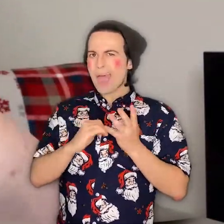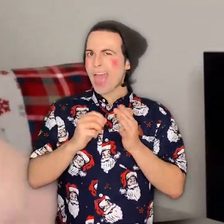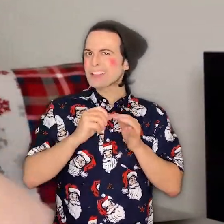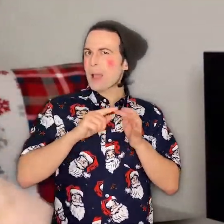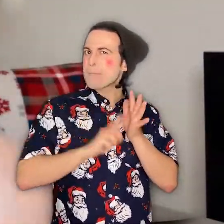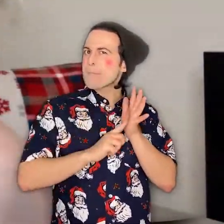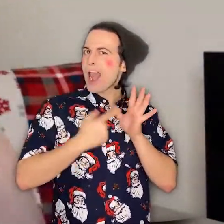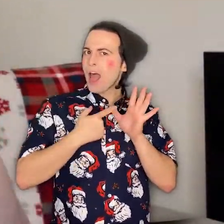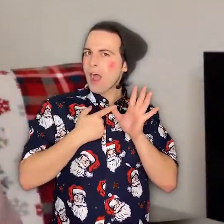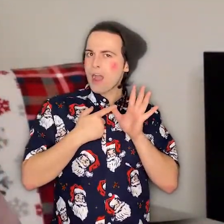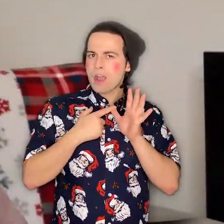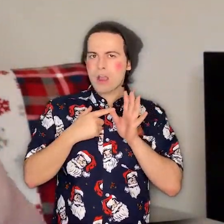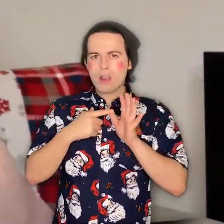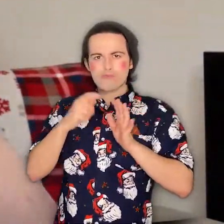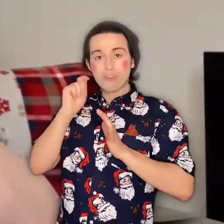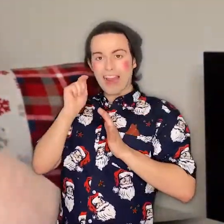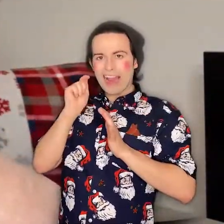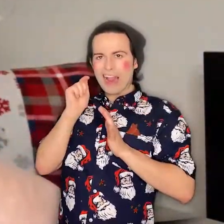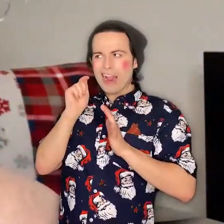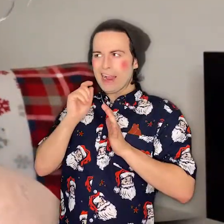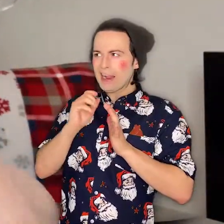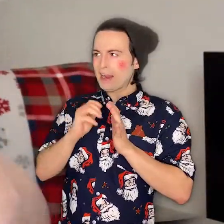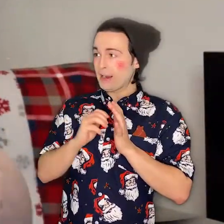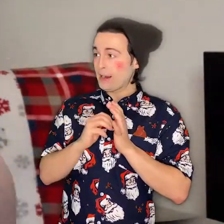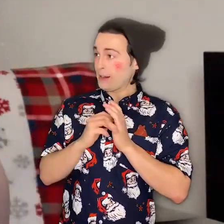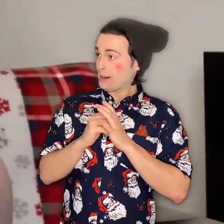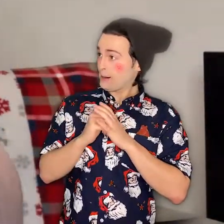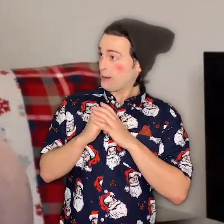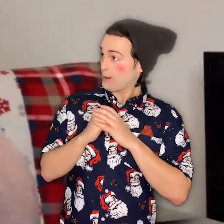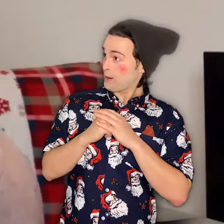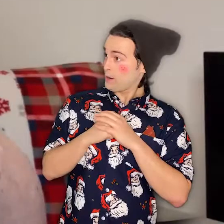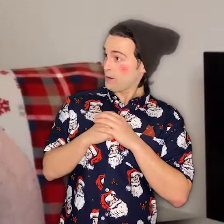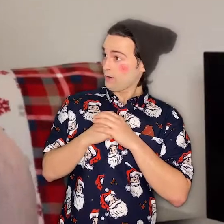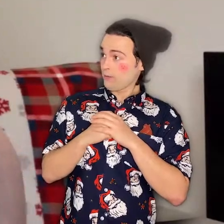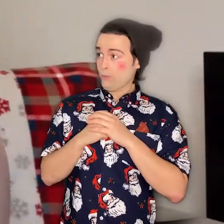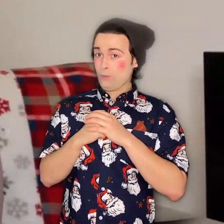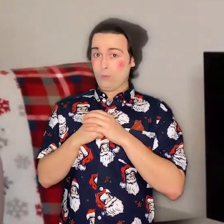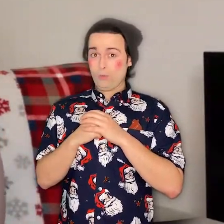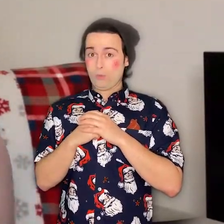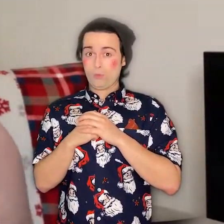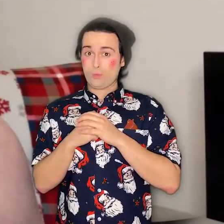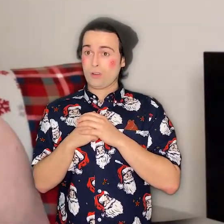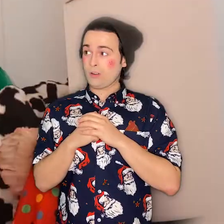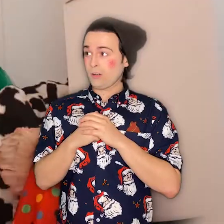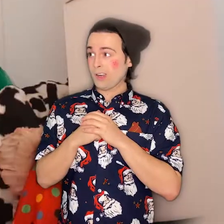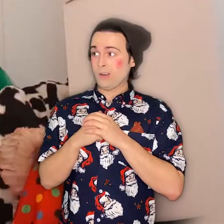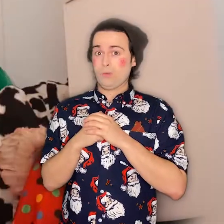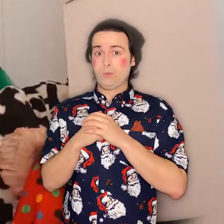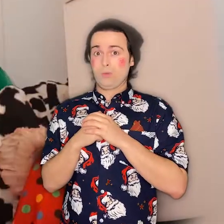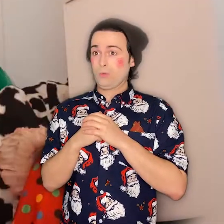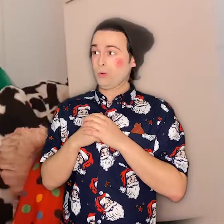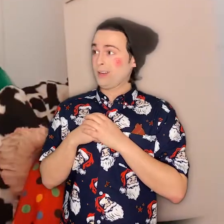And this Bell is ringing for you boys!!! Helen - Lock up Yer Das